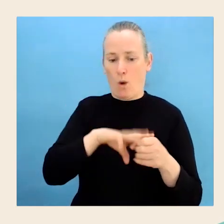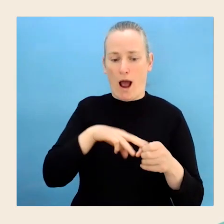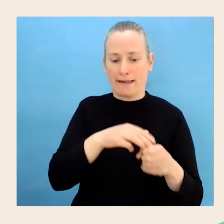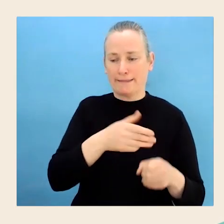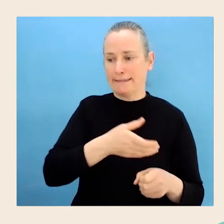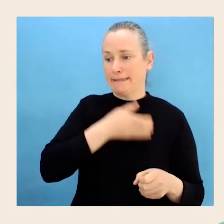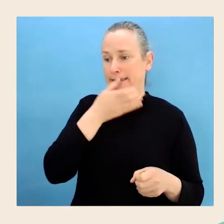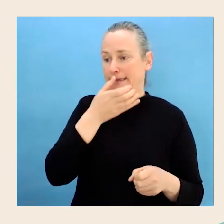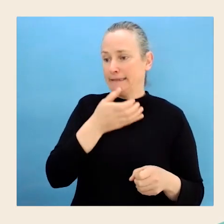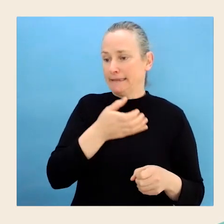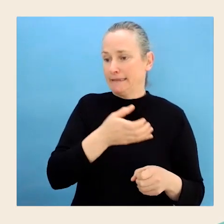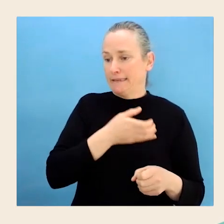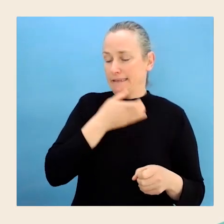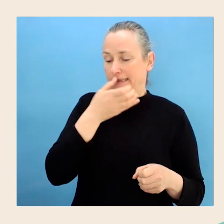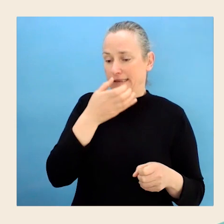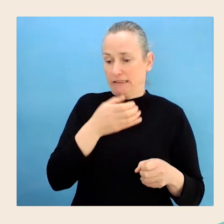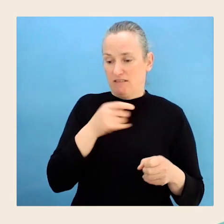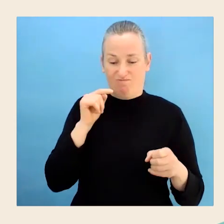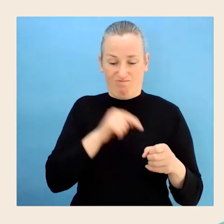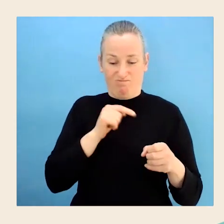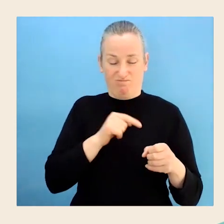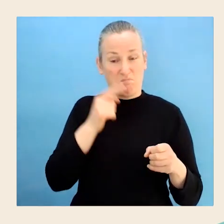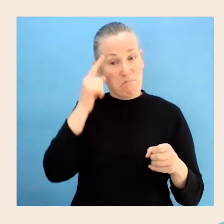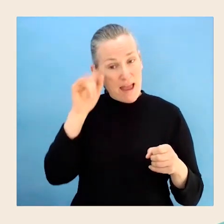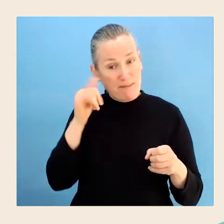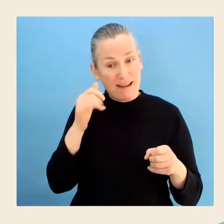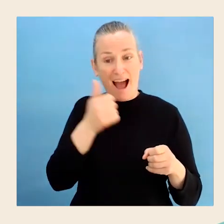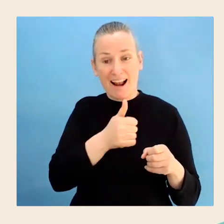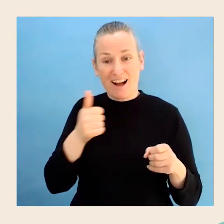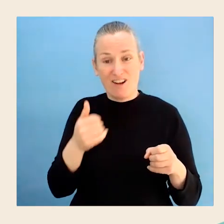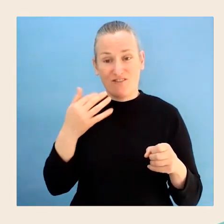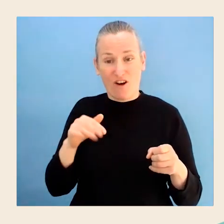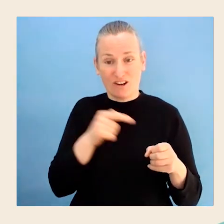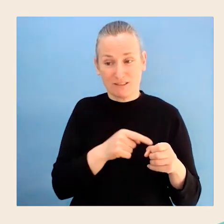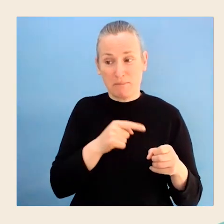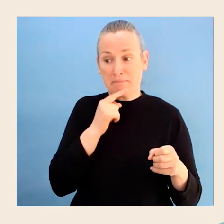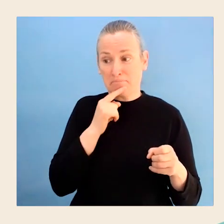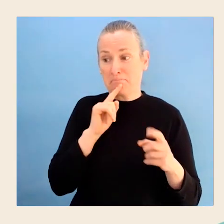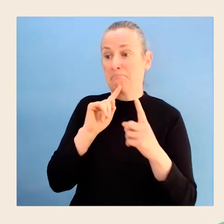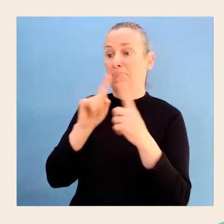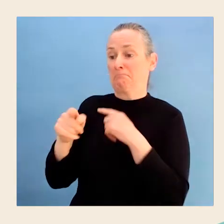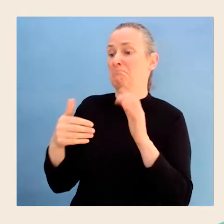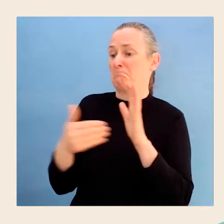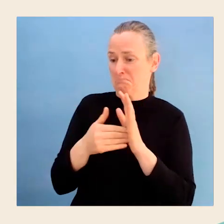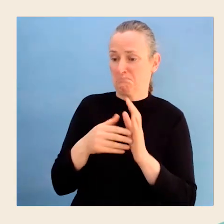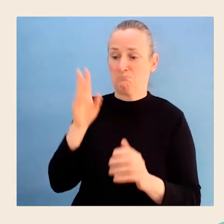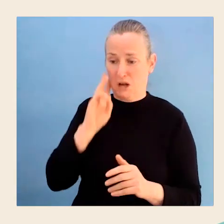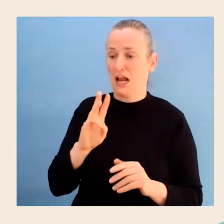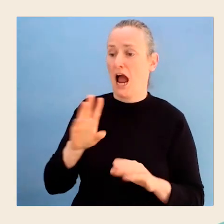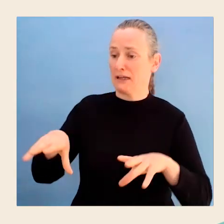and perils of alcohol, perhaps, but of course I said yes, 'cause I'll take a dare, that's me.